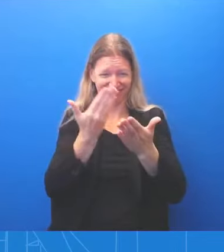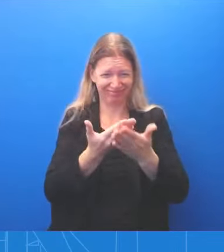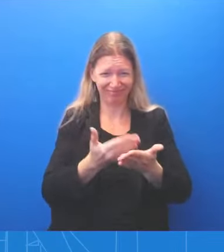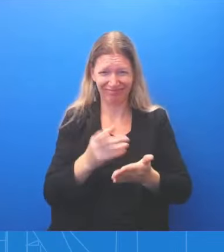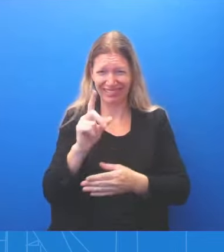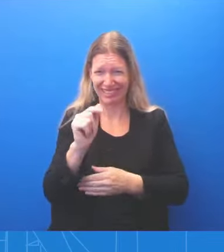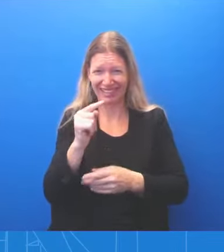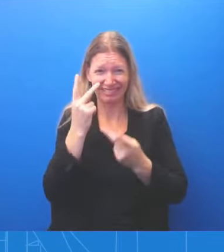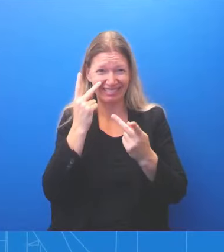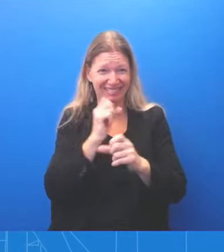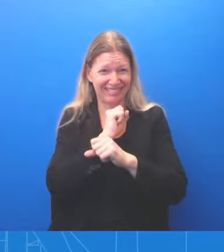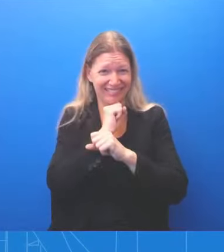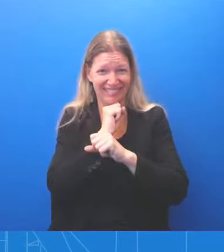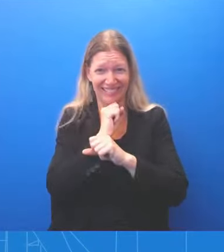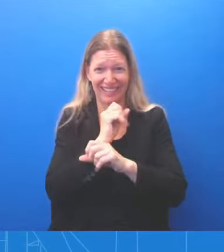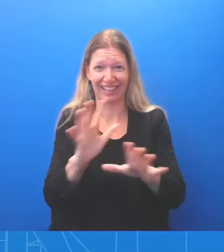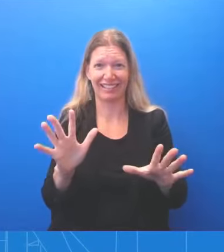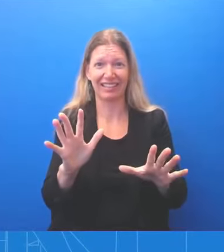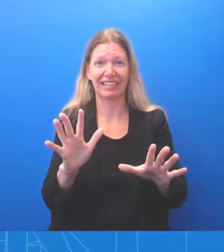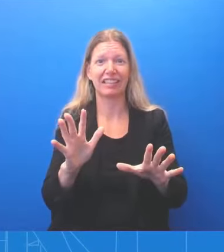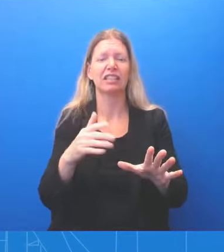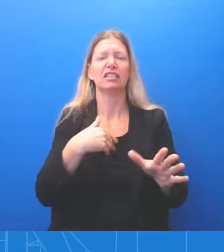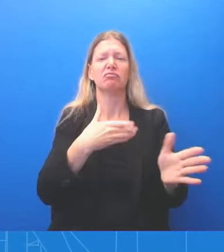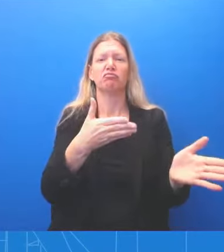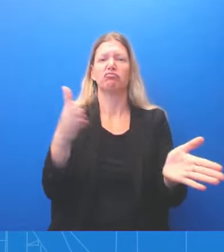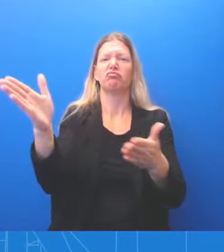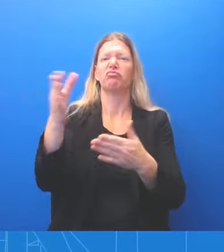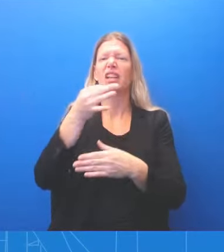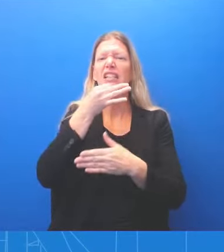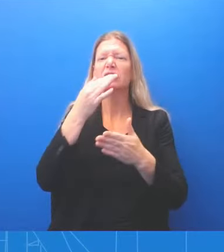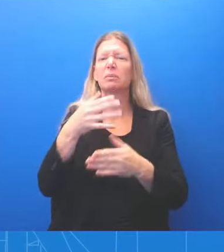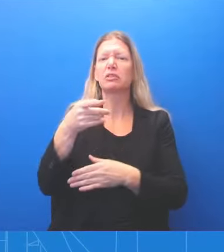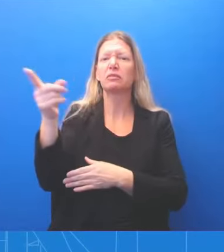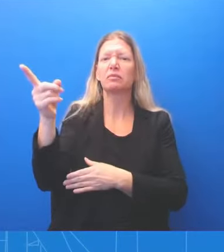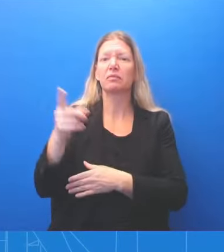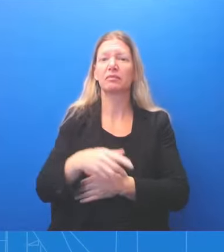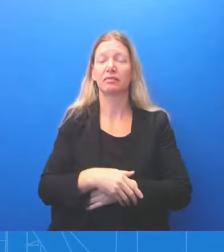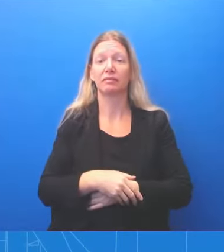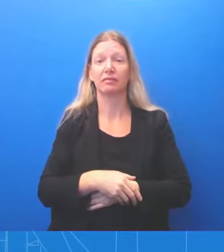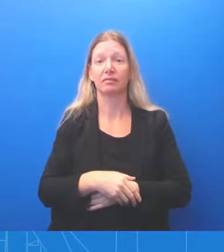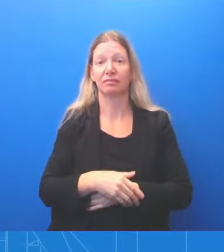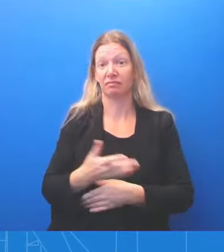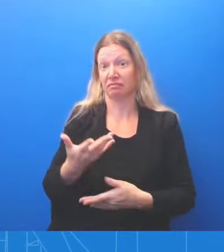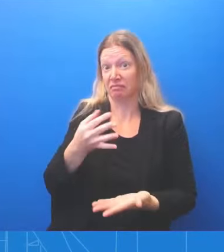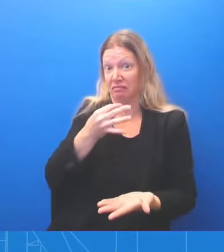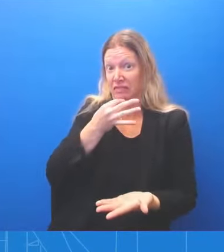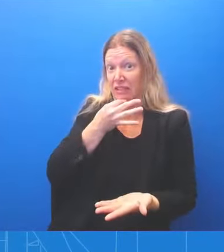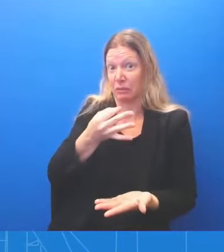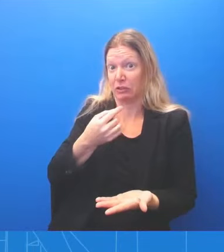The Press: So, if the experts say two beers a week -- Ms. Jean-Pierre: I -- I -- The Press: -- that's okay with President Biden? Ms. Jean-Pierre: I will leave it to the experts. I'm just not going to comment on that.